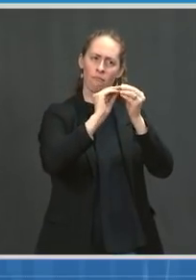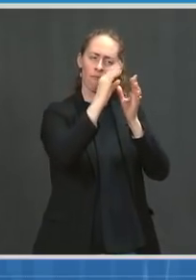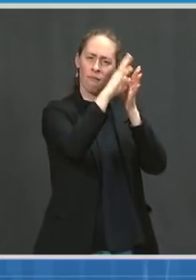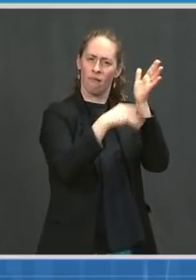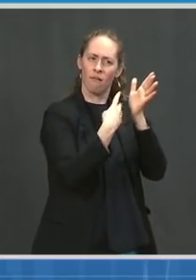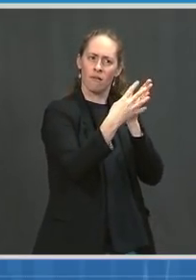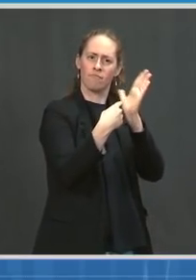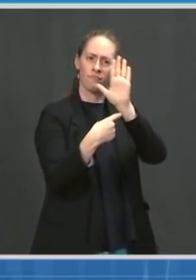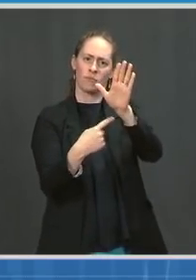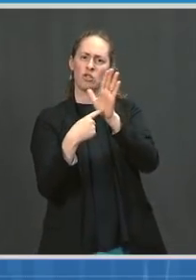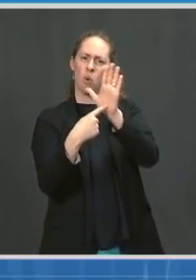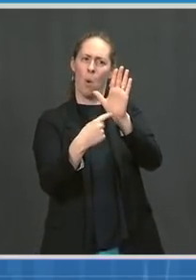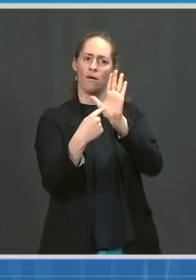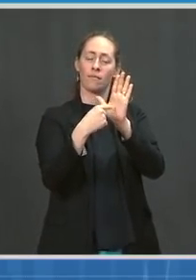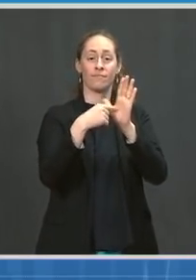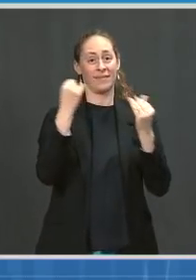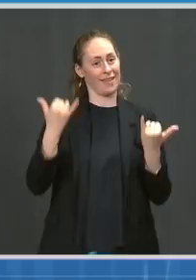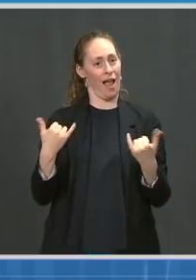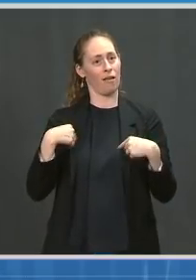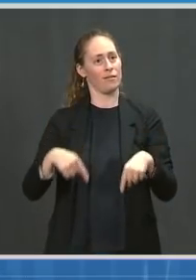and are committed to sharing the facts at every turn.